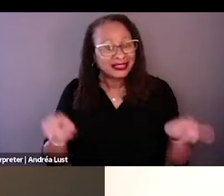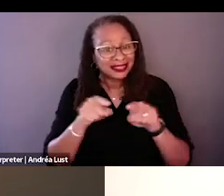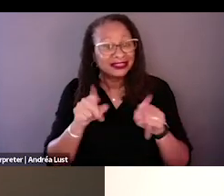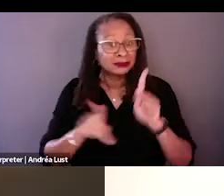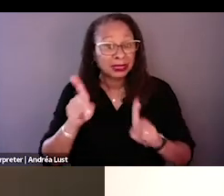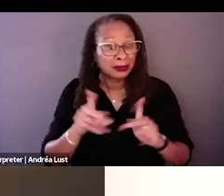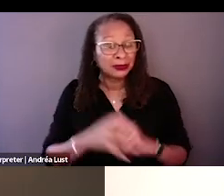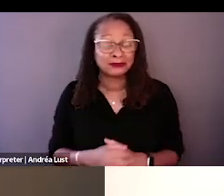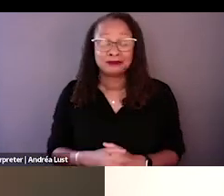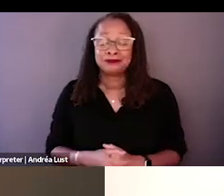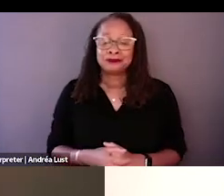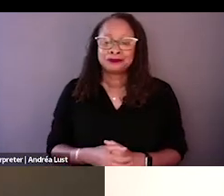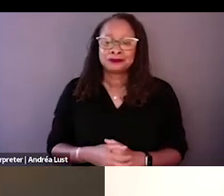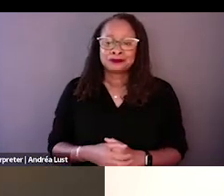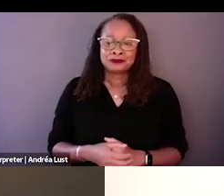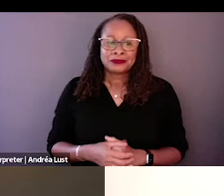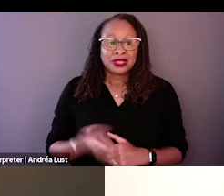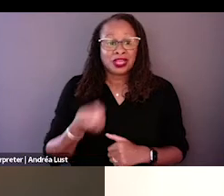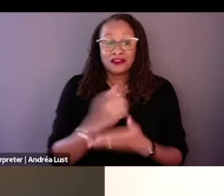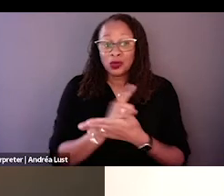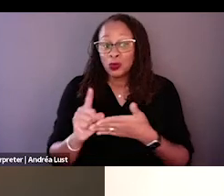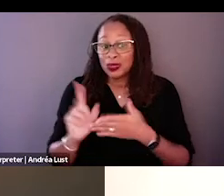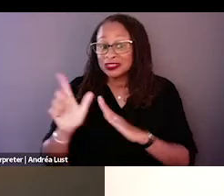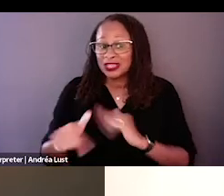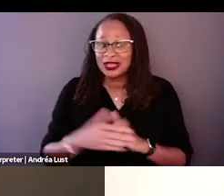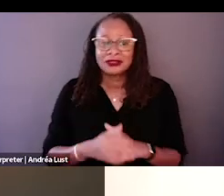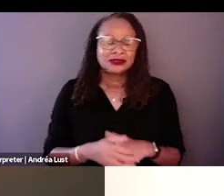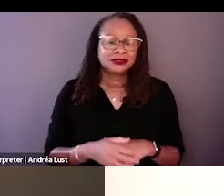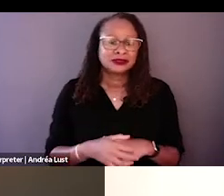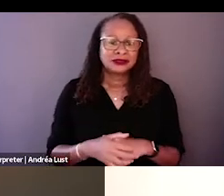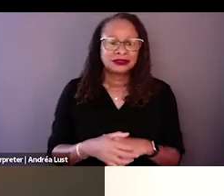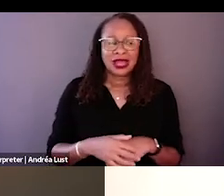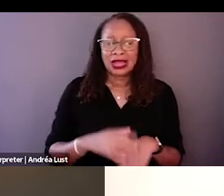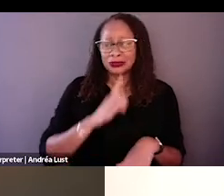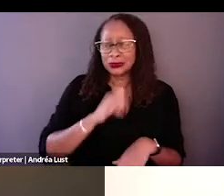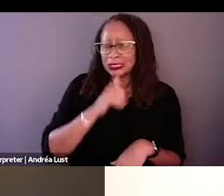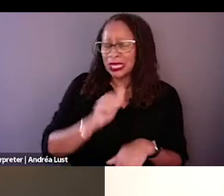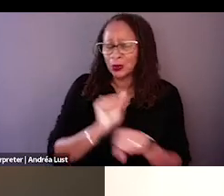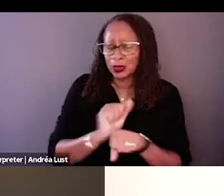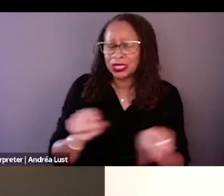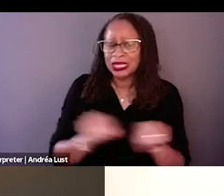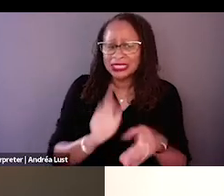Steve McQueen, who is a fairly renowned filmmaker himself. How did he get on board with this?